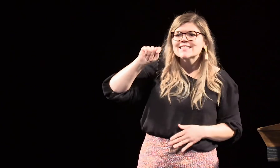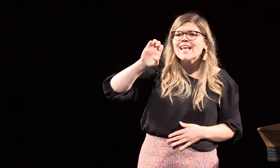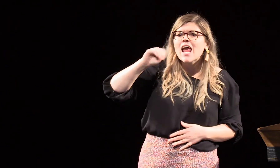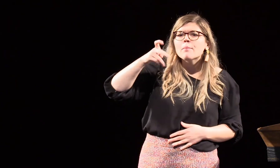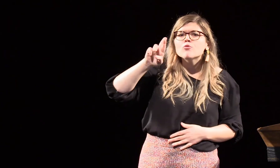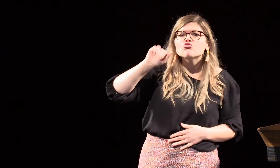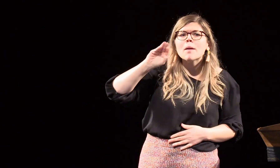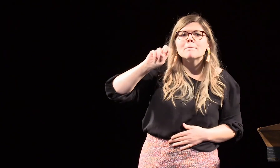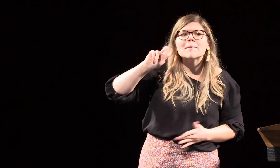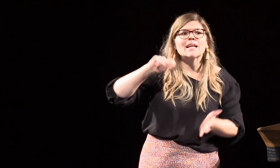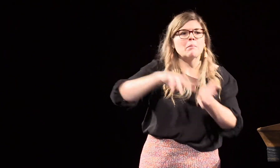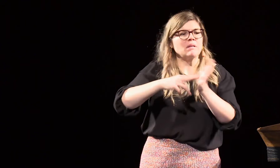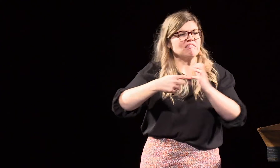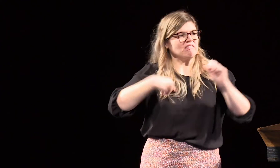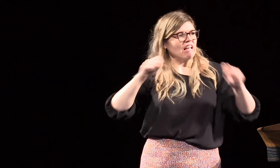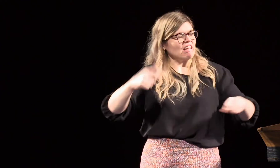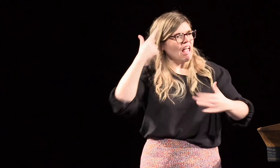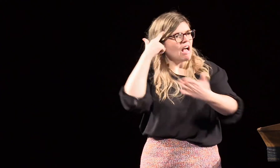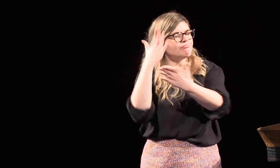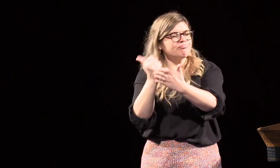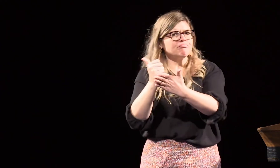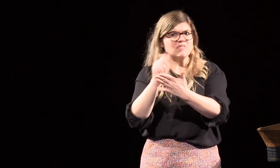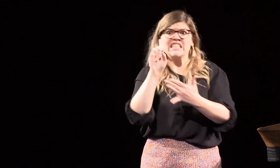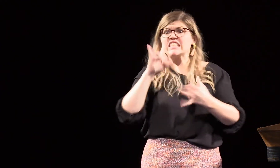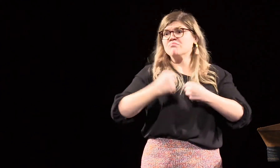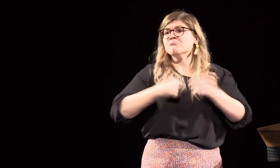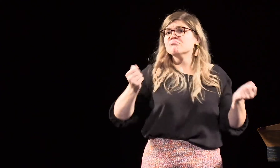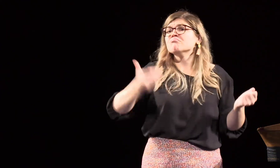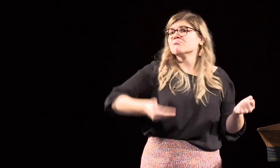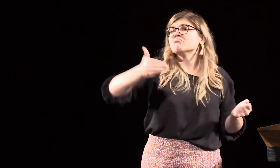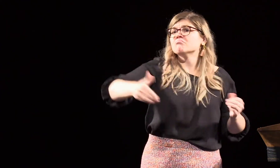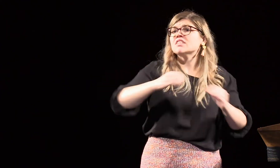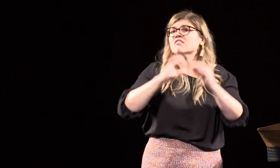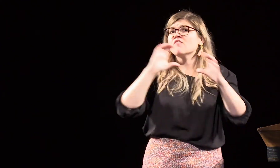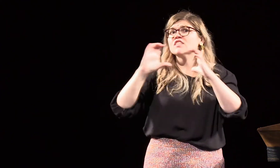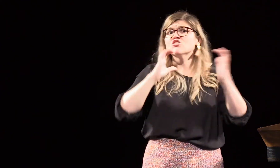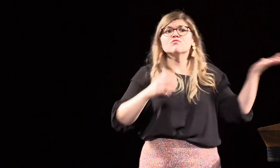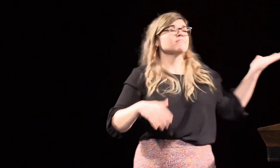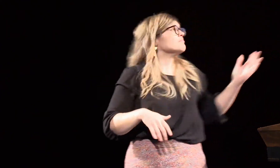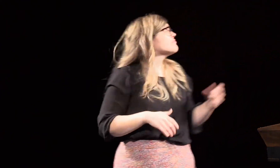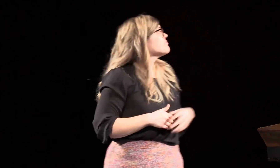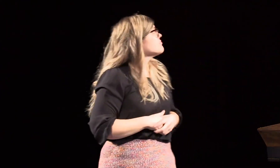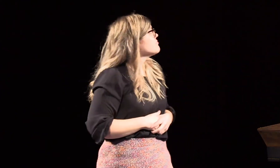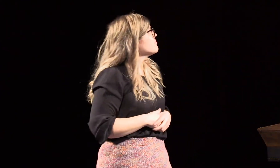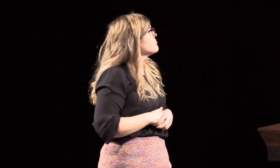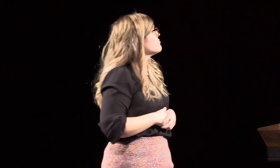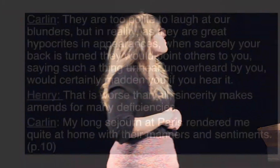So you can see, Carlin expresses some concerns about being an artist in their conversations.